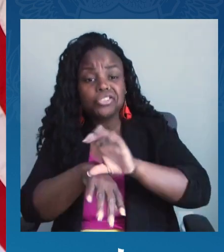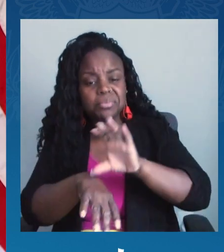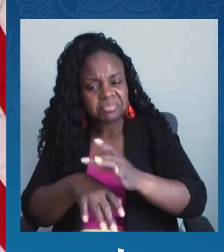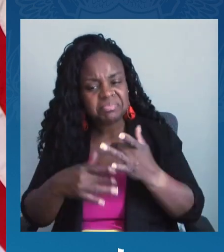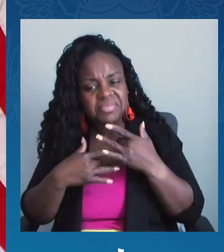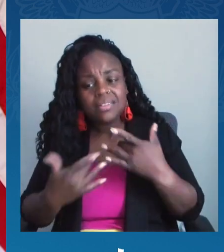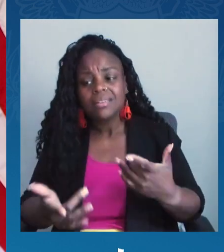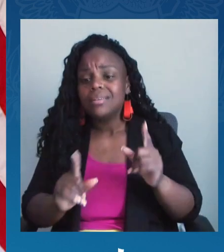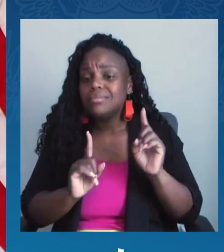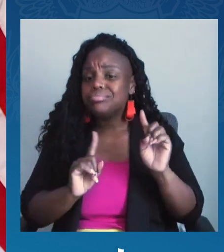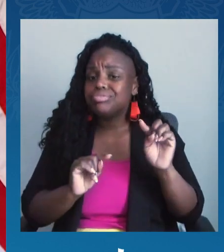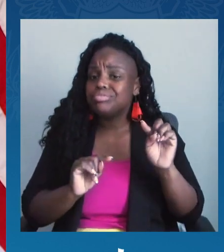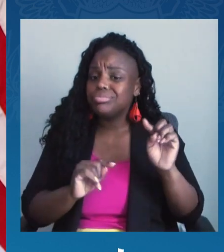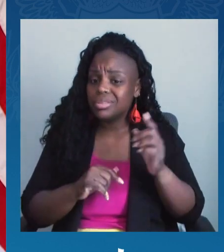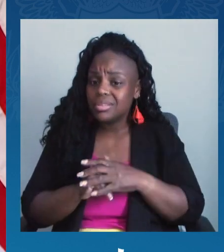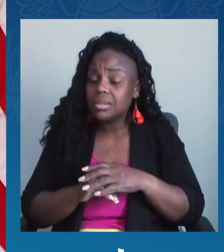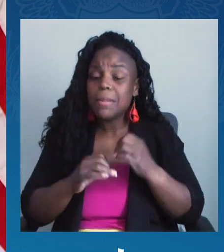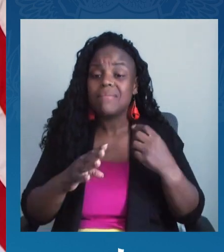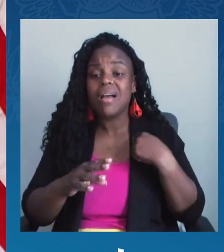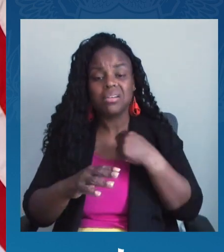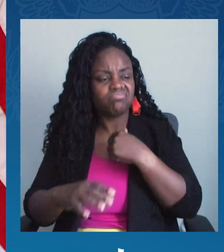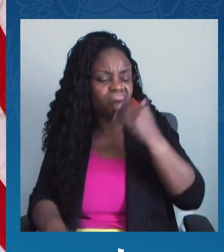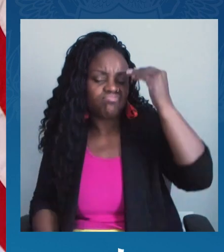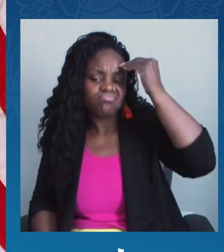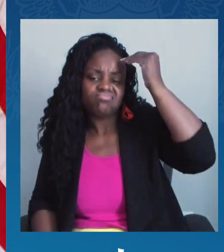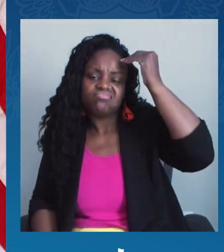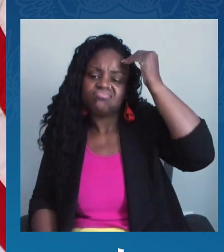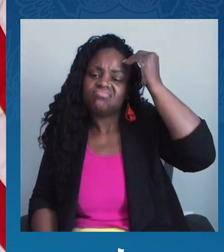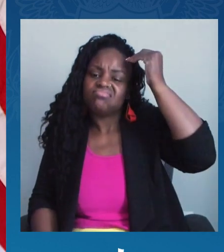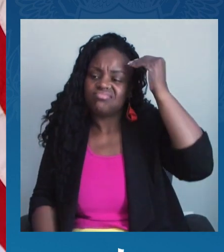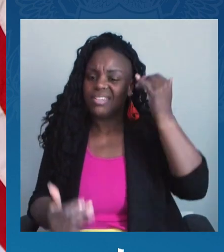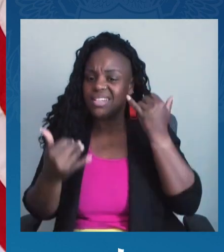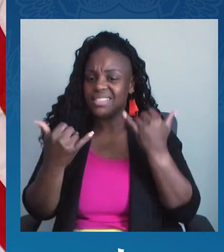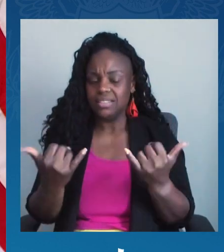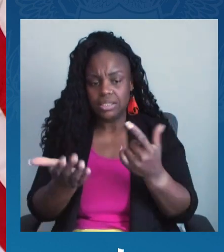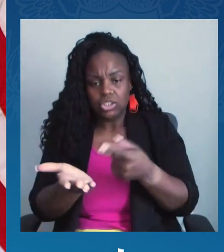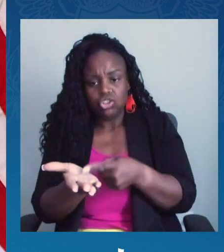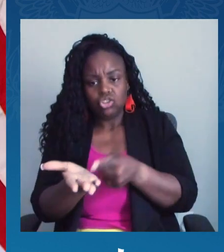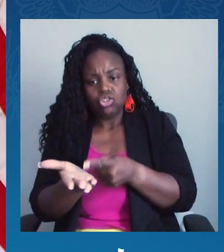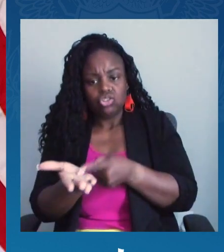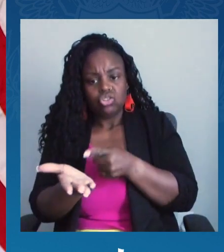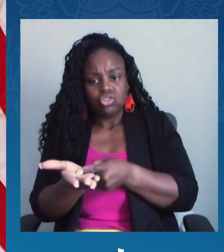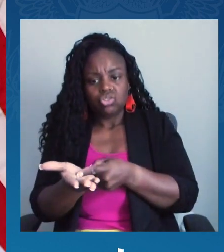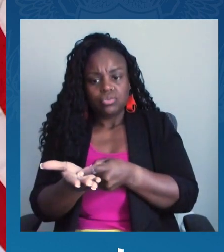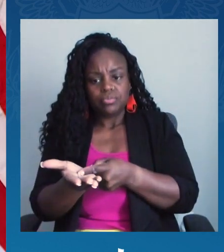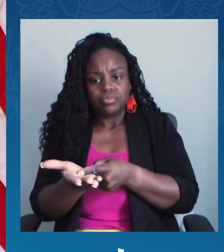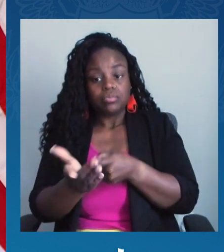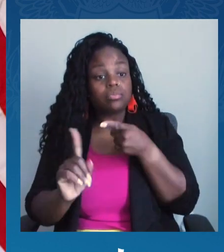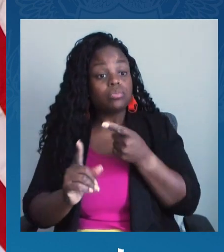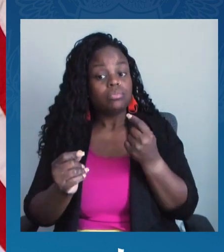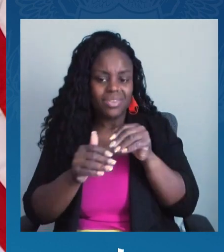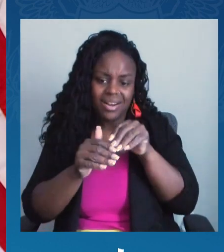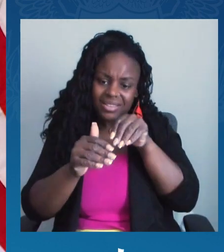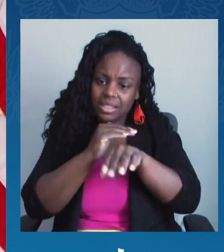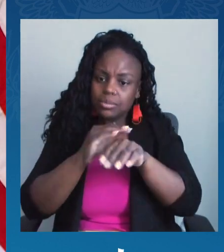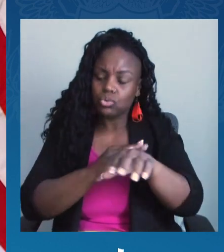If us understand that this is a conversation about access to abortion that a lot of folks don't want to have.